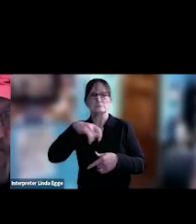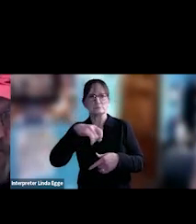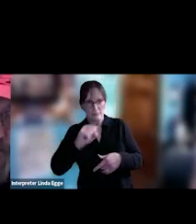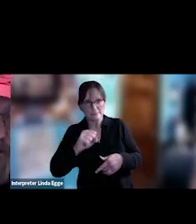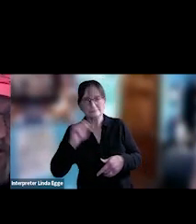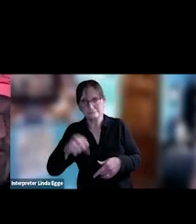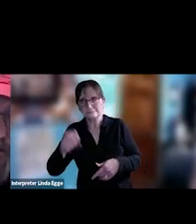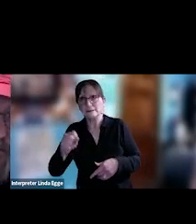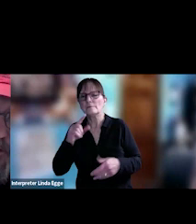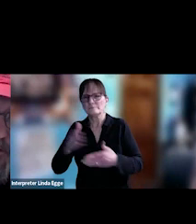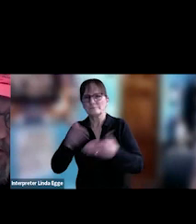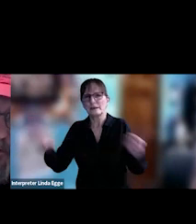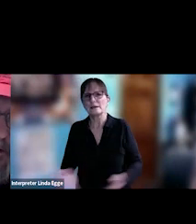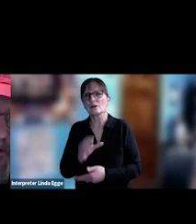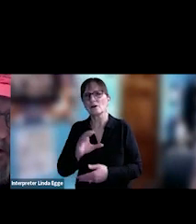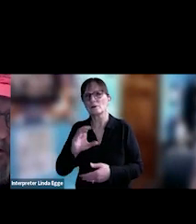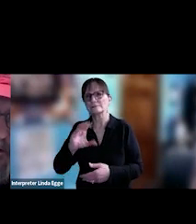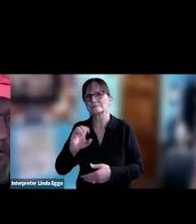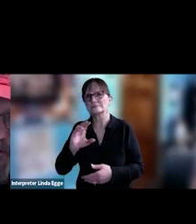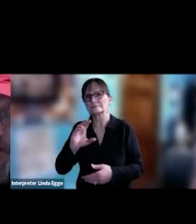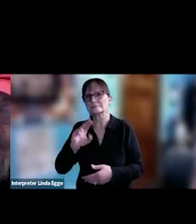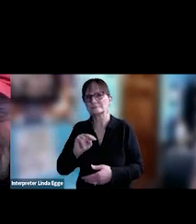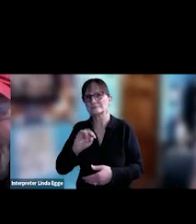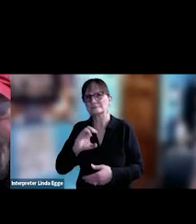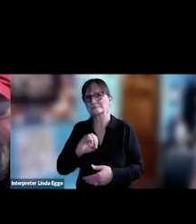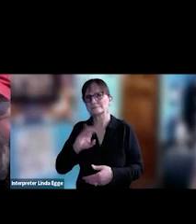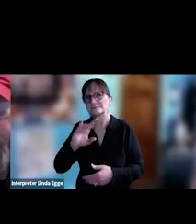Here in Cincinnati, you know, I found out that the hospitals are,